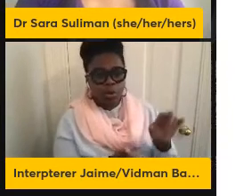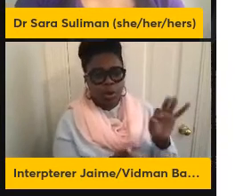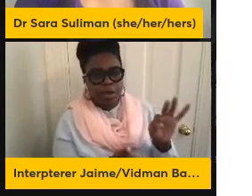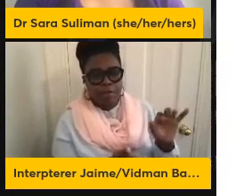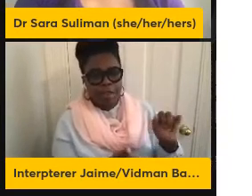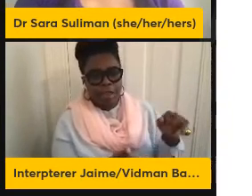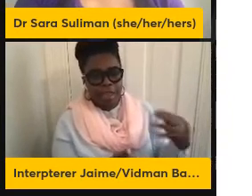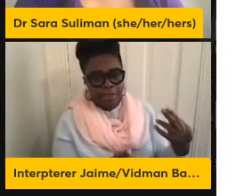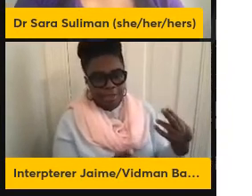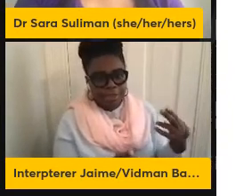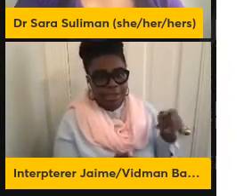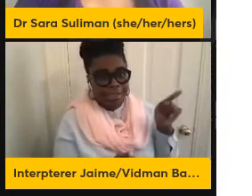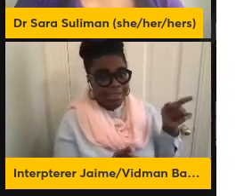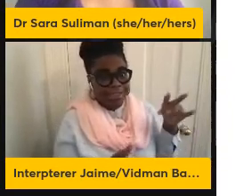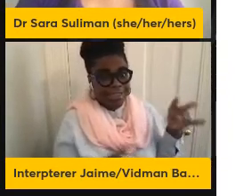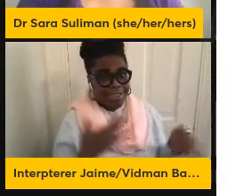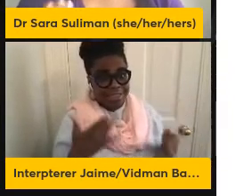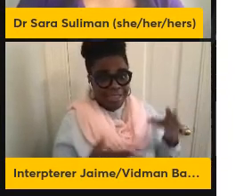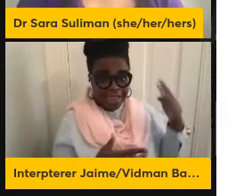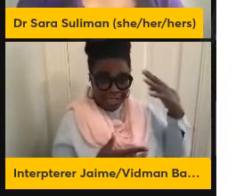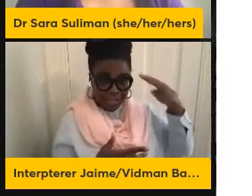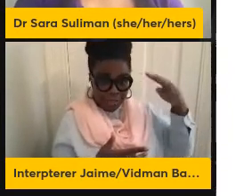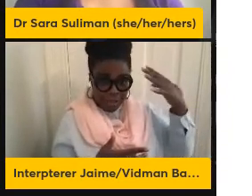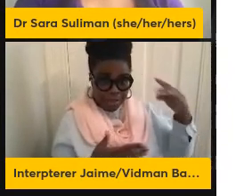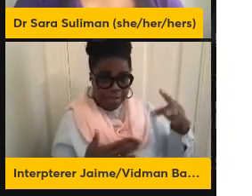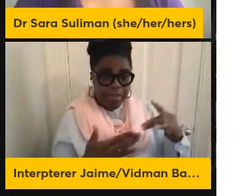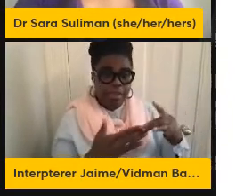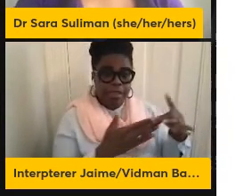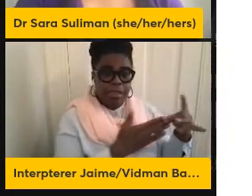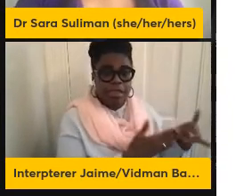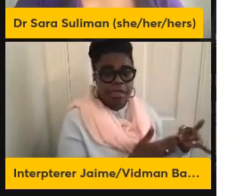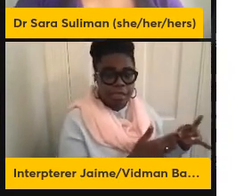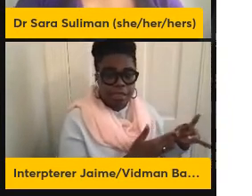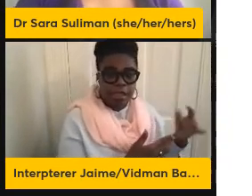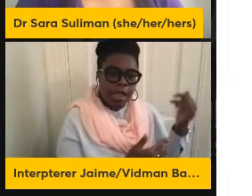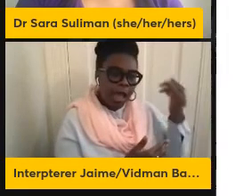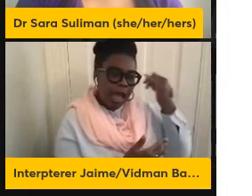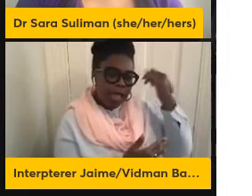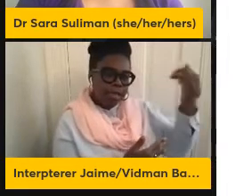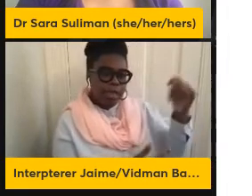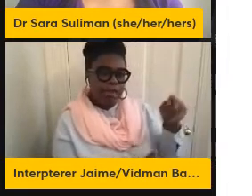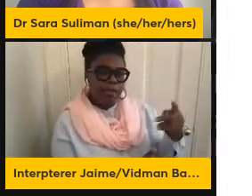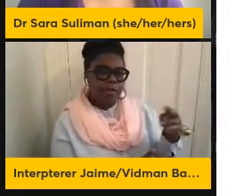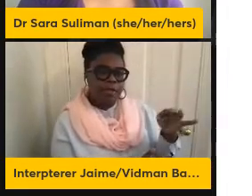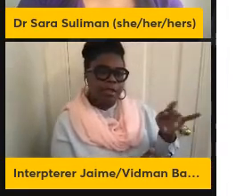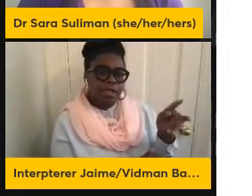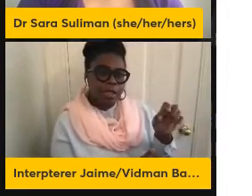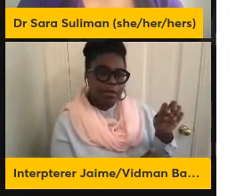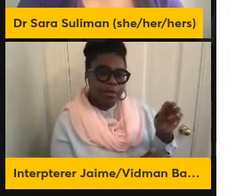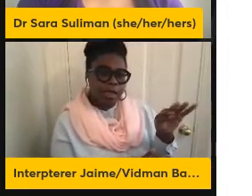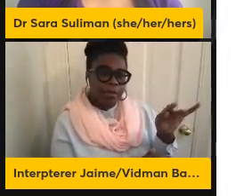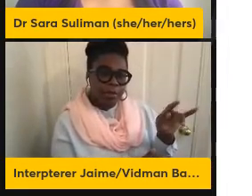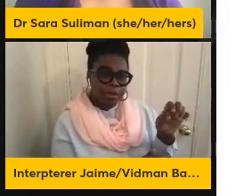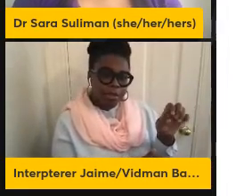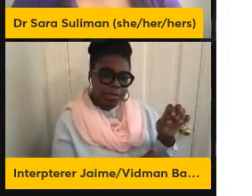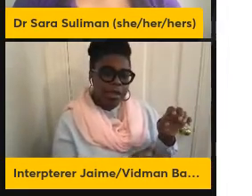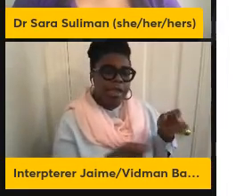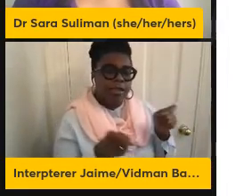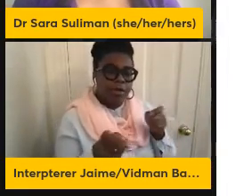exciting hypothesis and leads to the idea that tyrosine metabolism is regulated in the context of MTB infection and